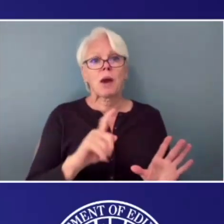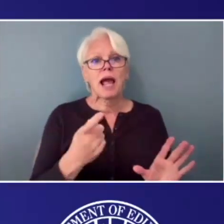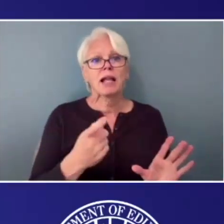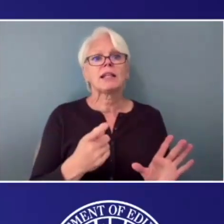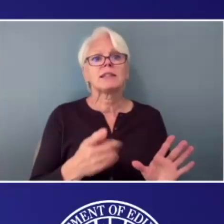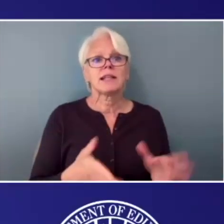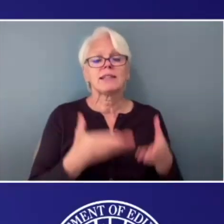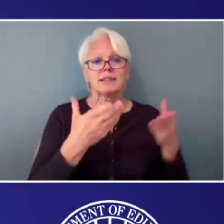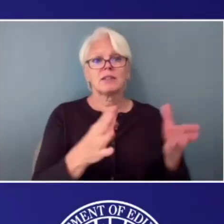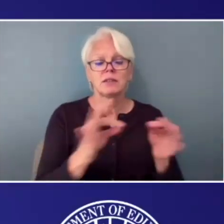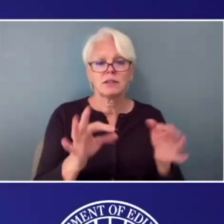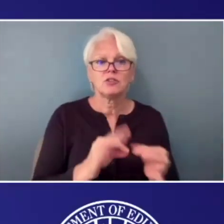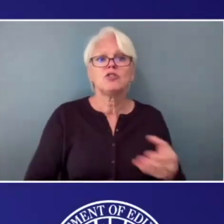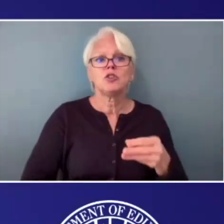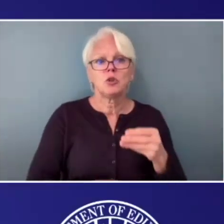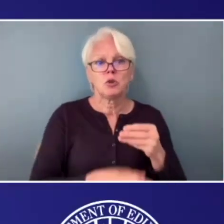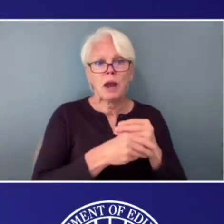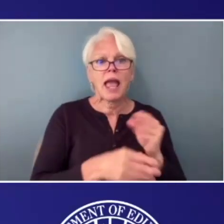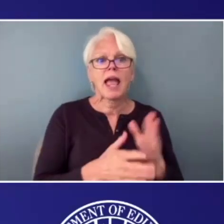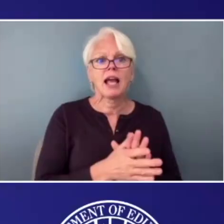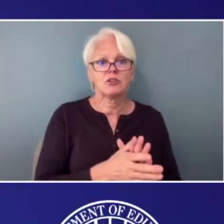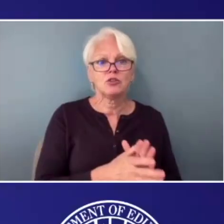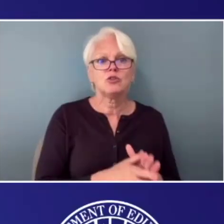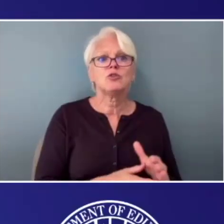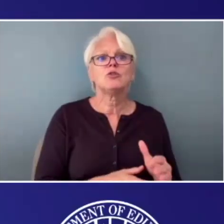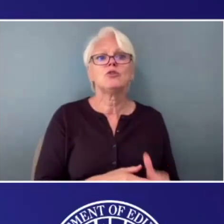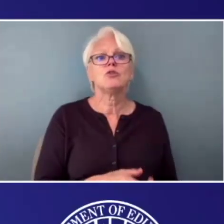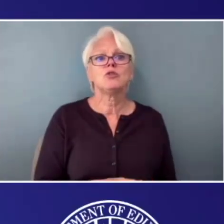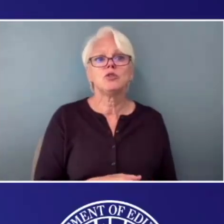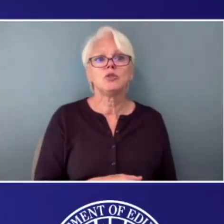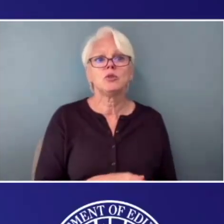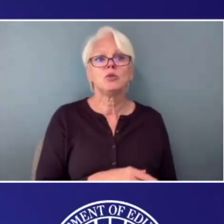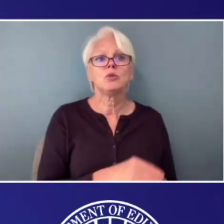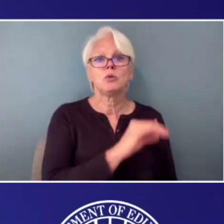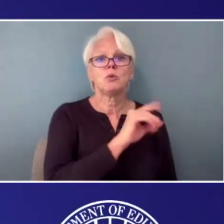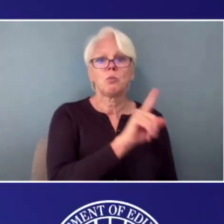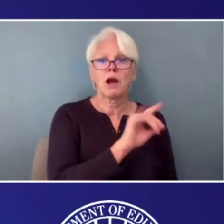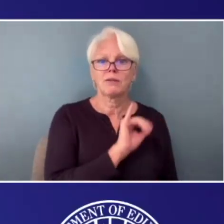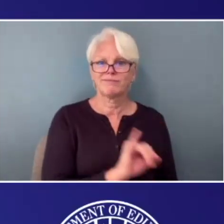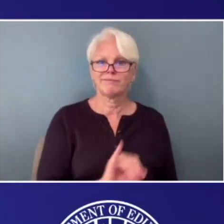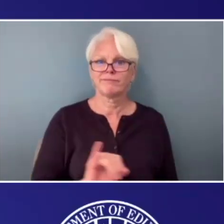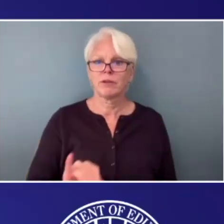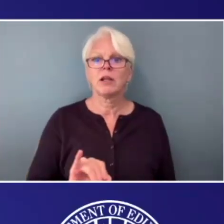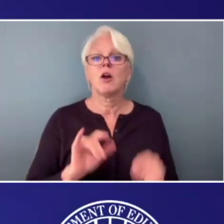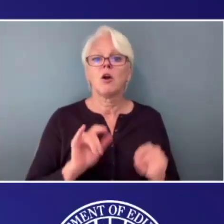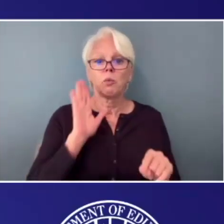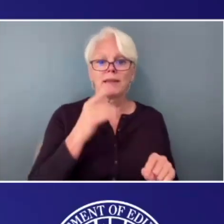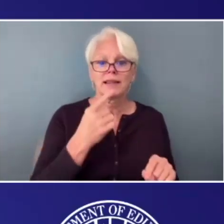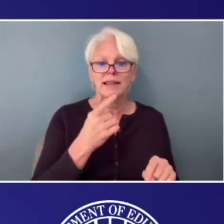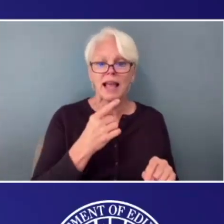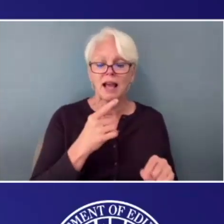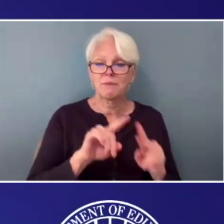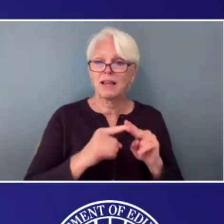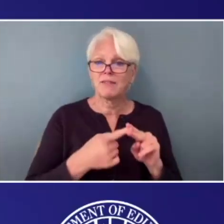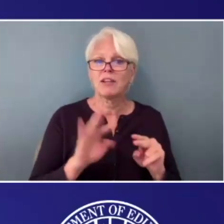Romanette three. Will that say effective as of July 4 of 25?